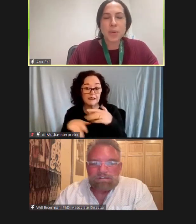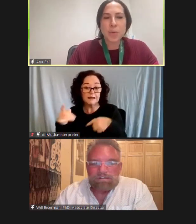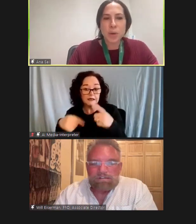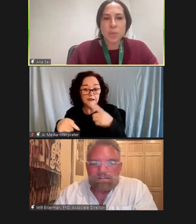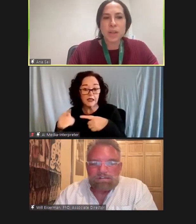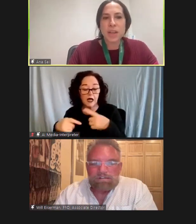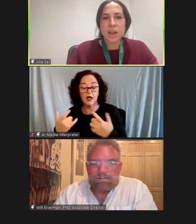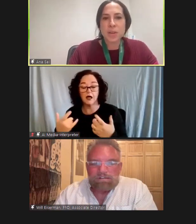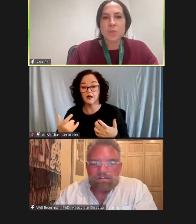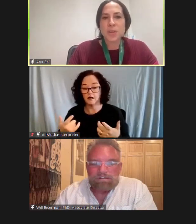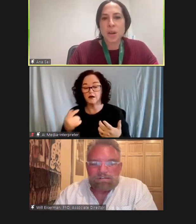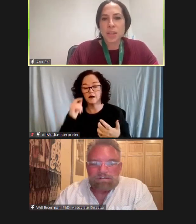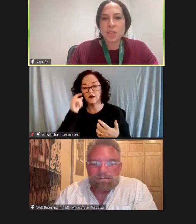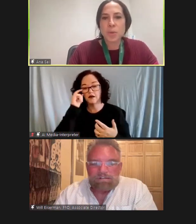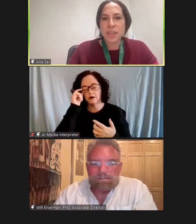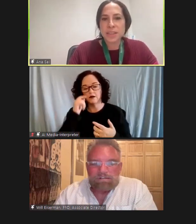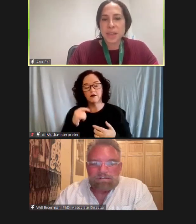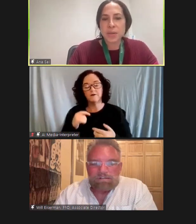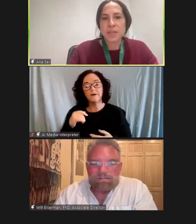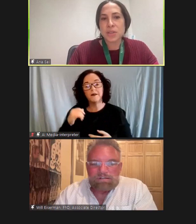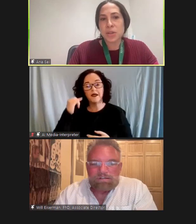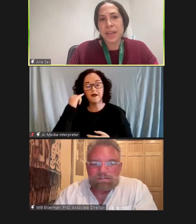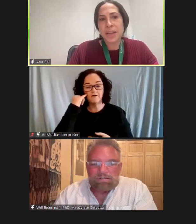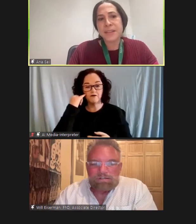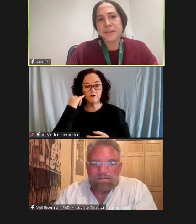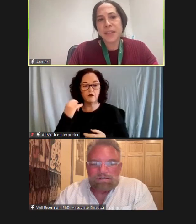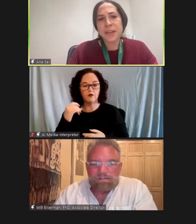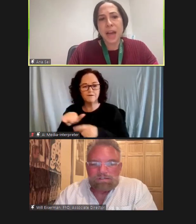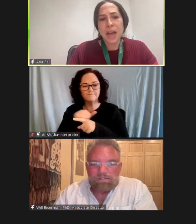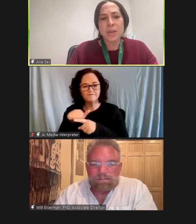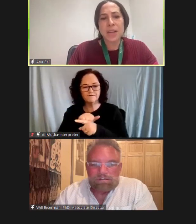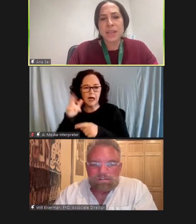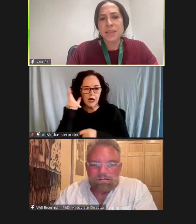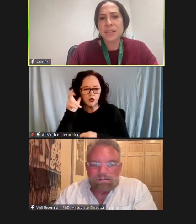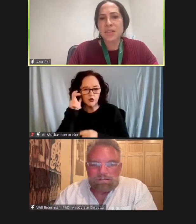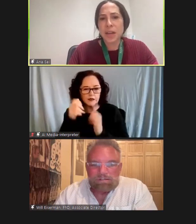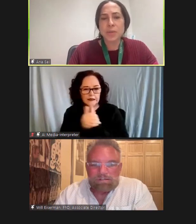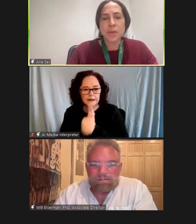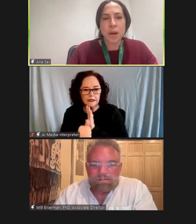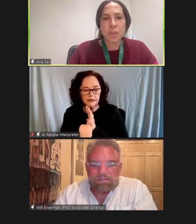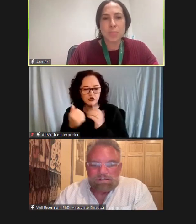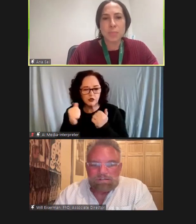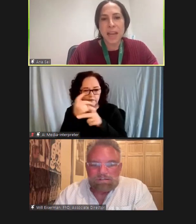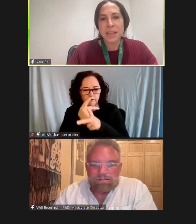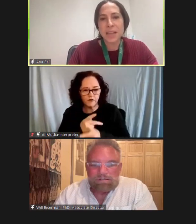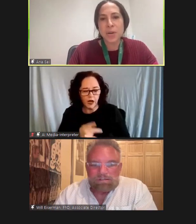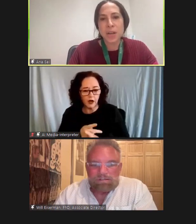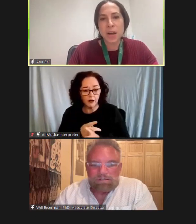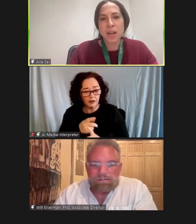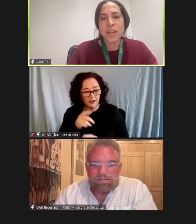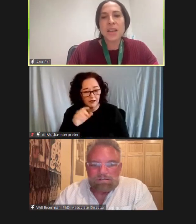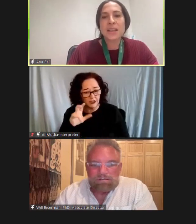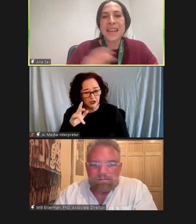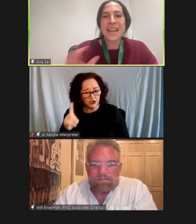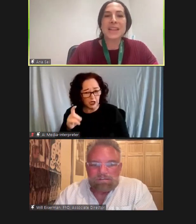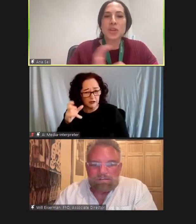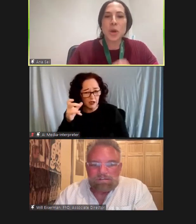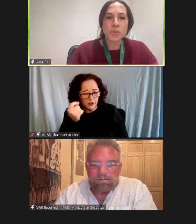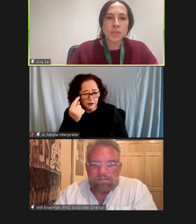working on those auditory skills and trying to figure out is the child